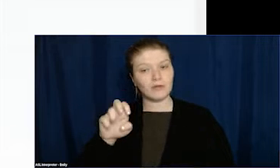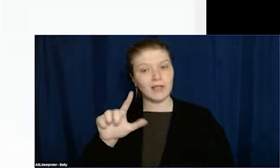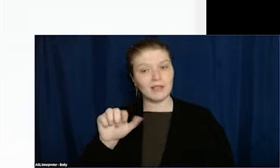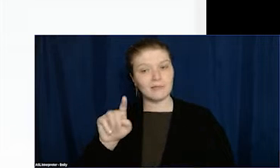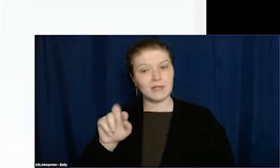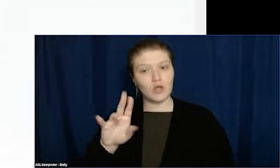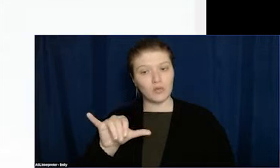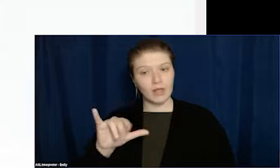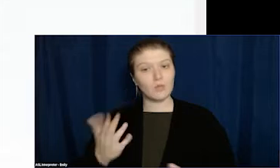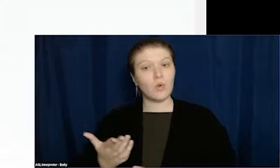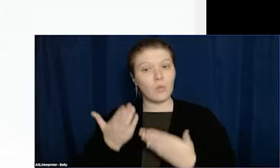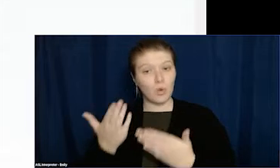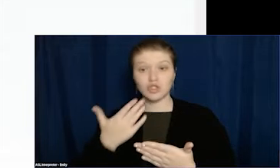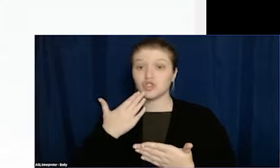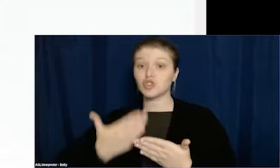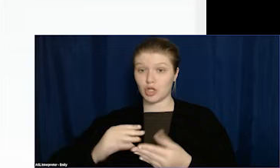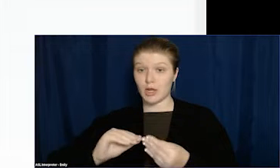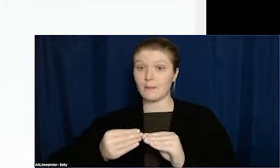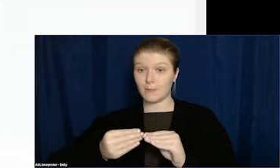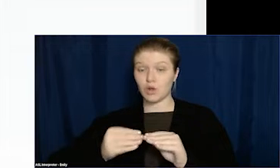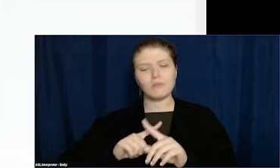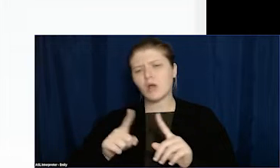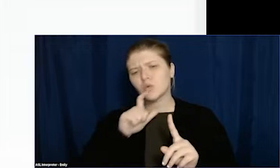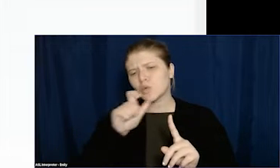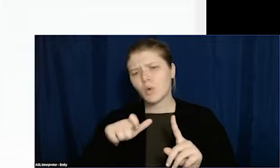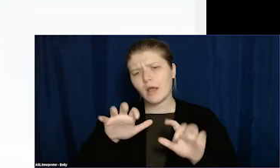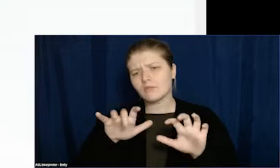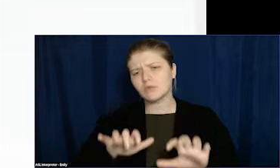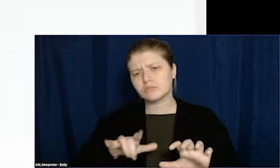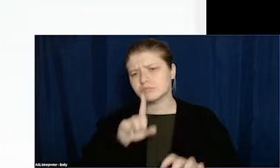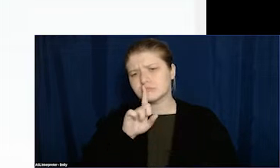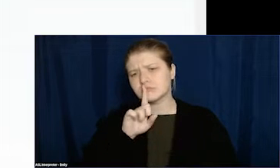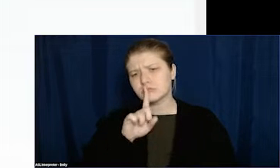But you don't have to enter something here. So this is on purpose.